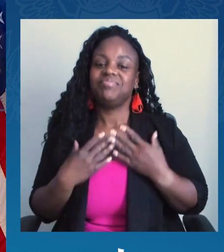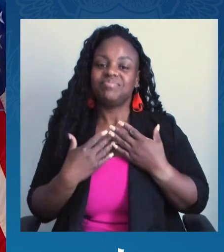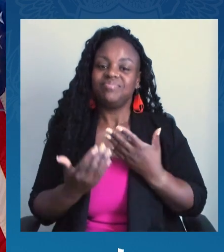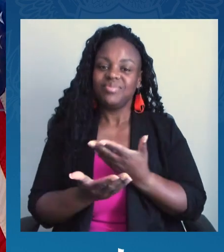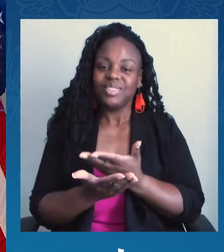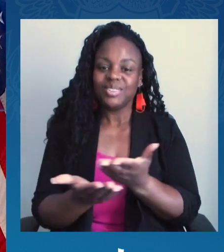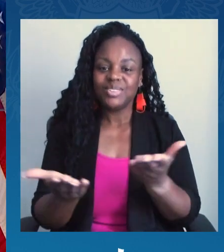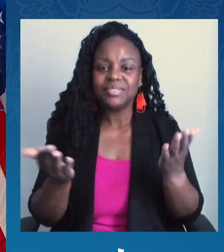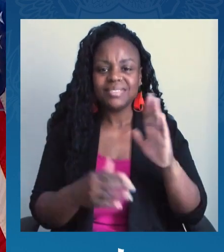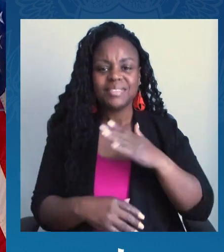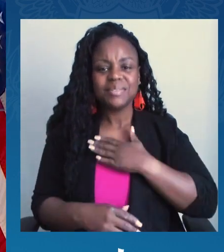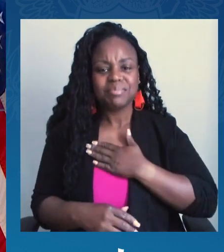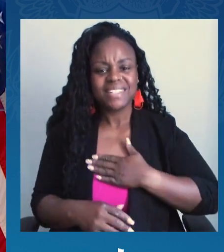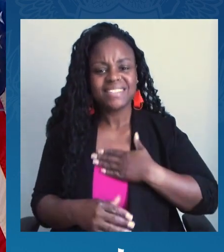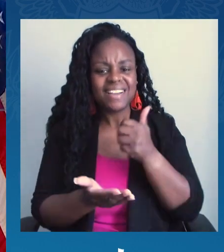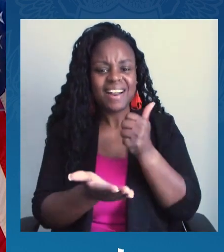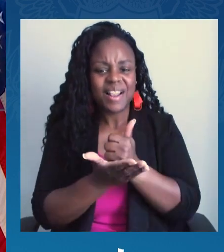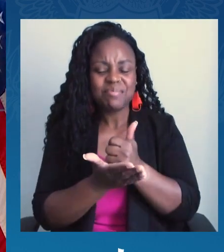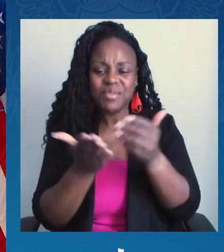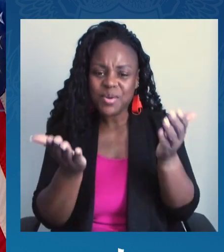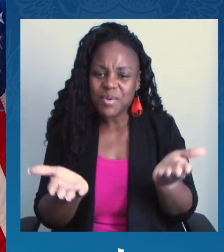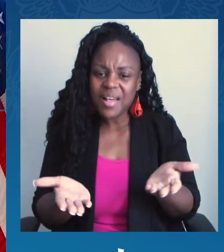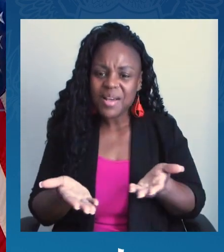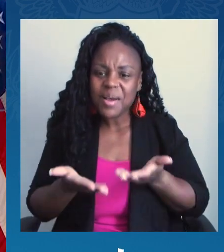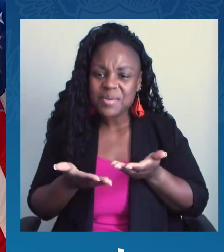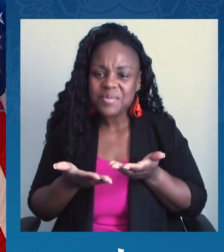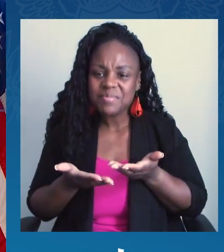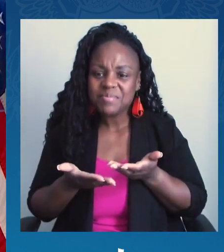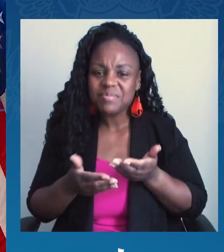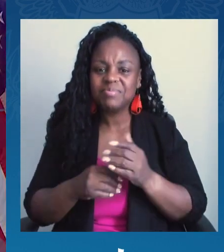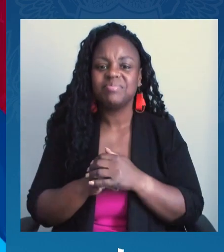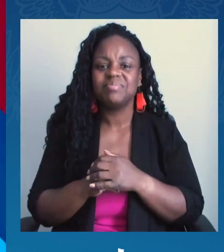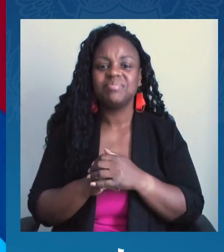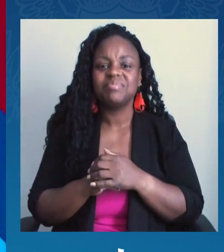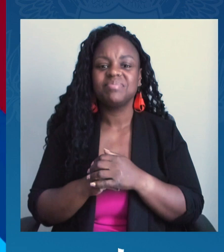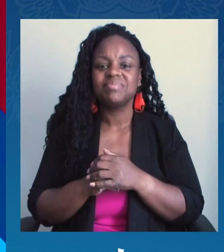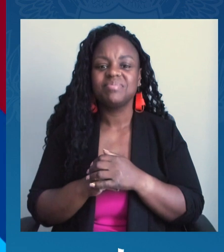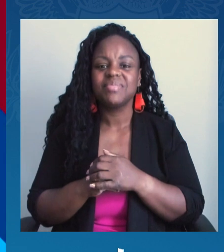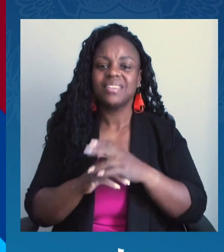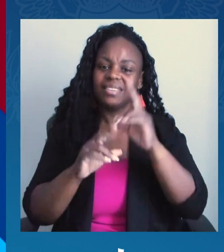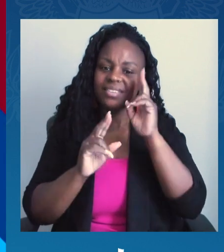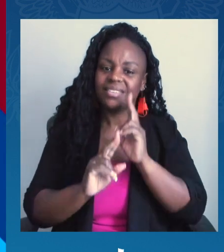welcome the Honorable Kamala Harris, the vice president of the United States,